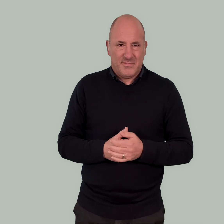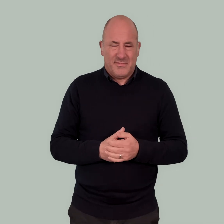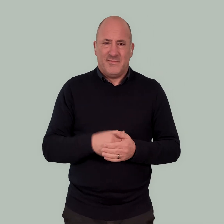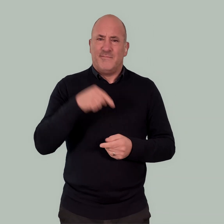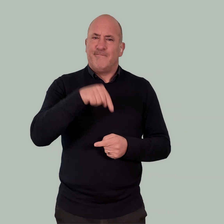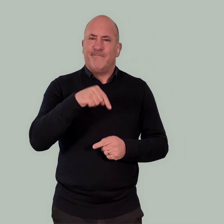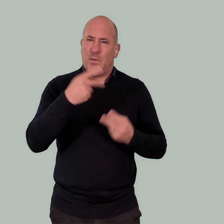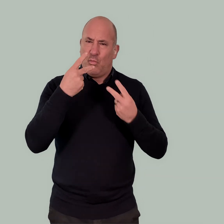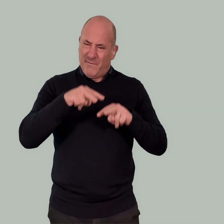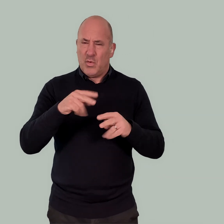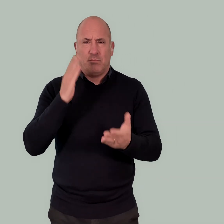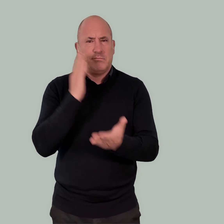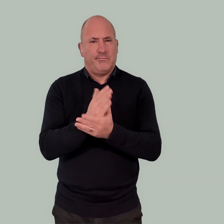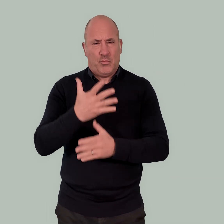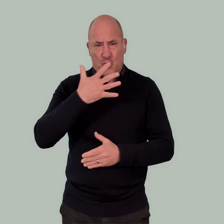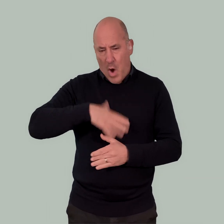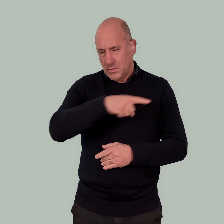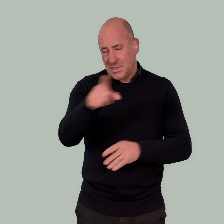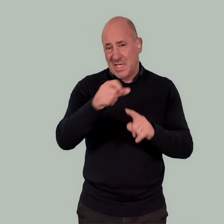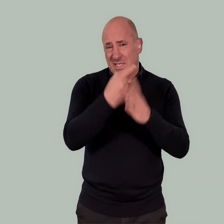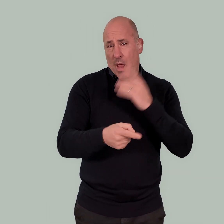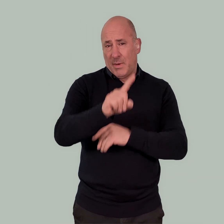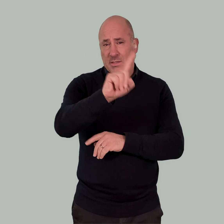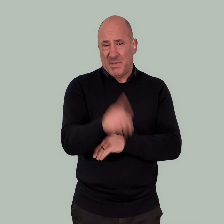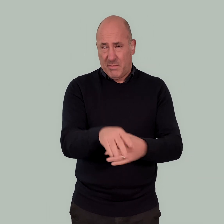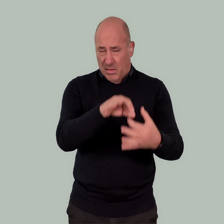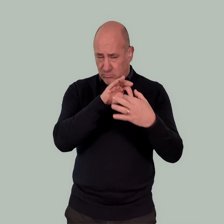The Timms Review is committed to engaging with disabled people,